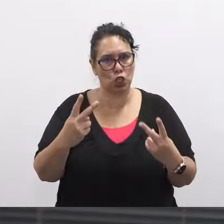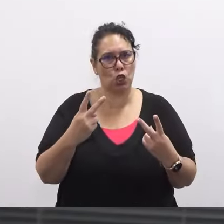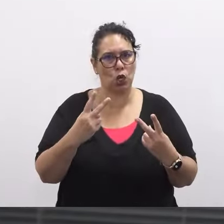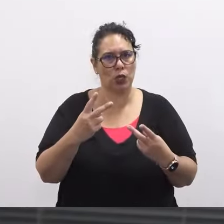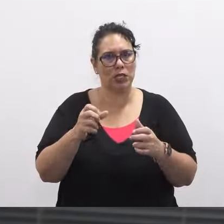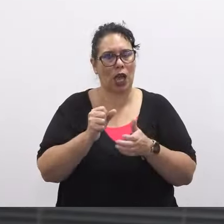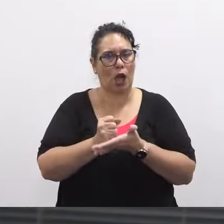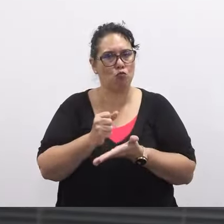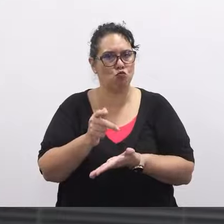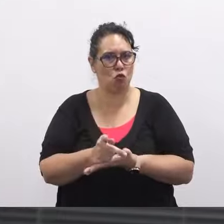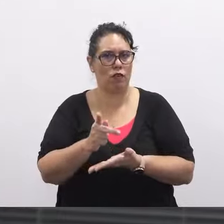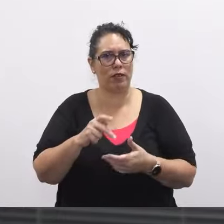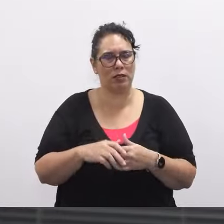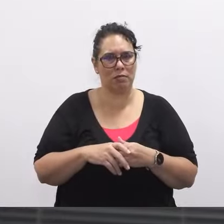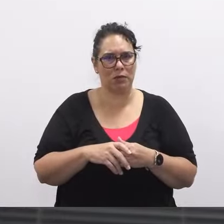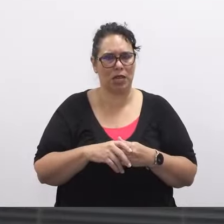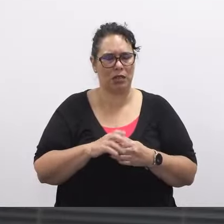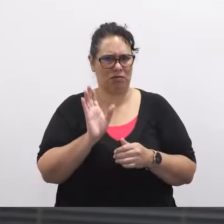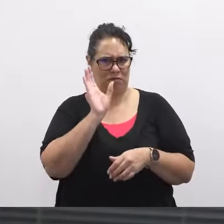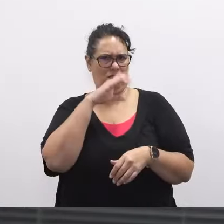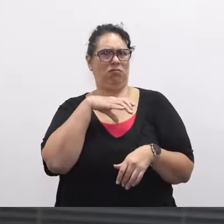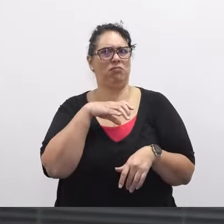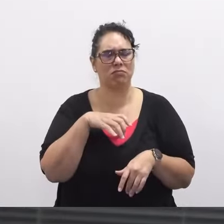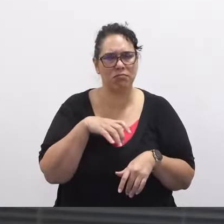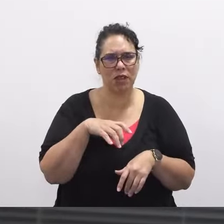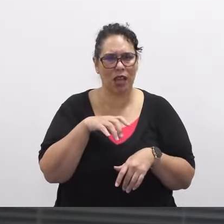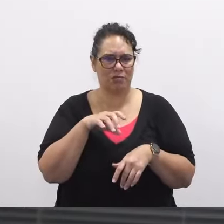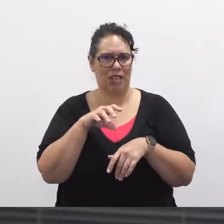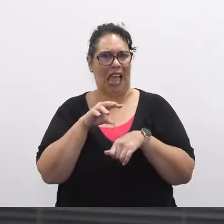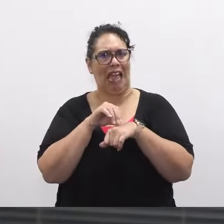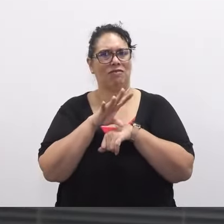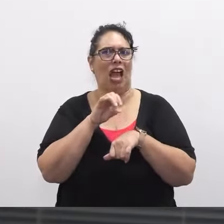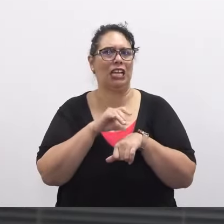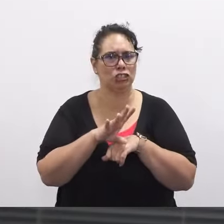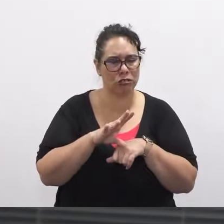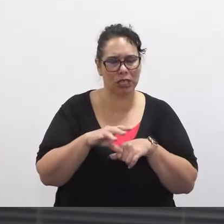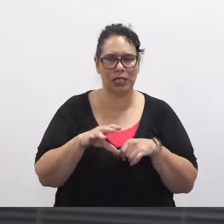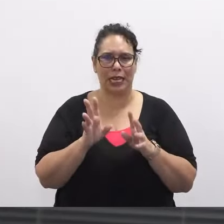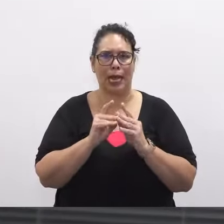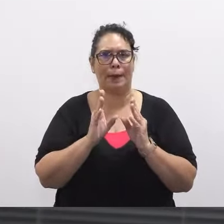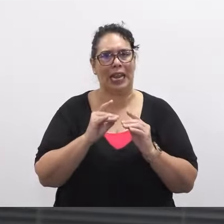by this mysterious advisory committee of diverse stakeholders.